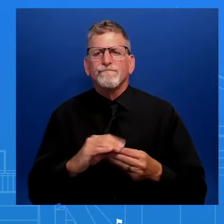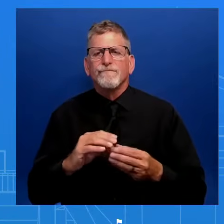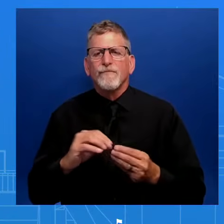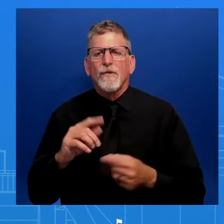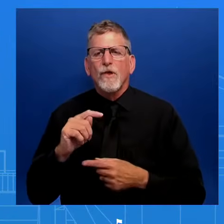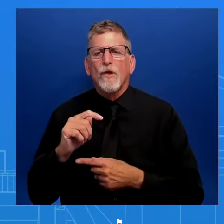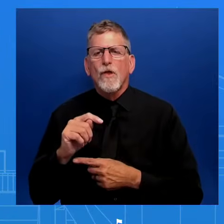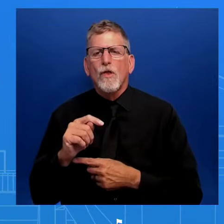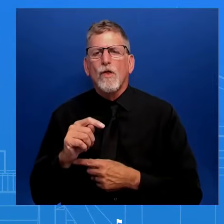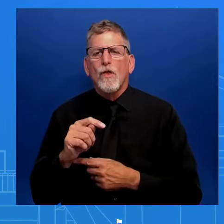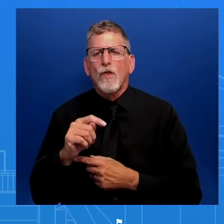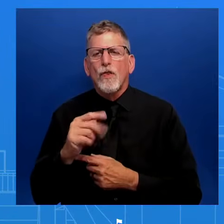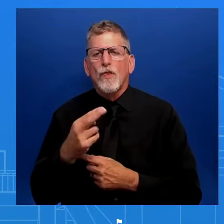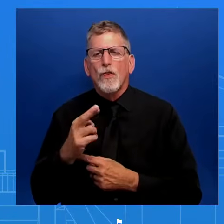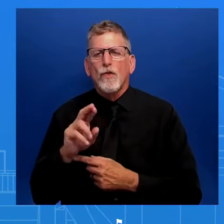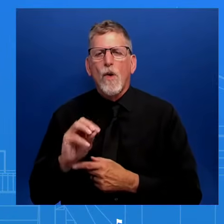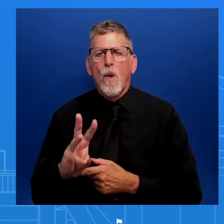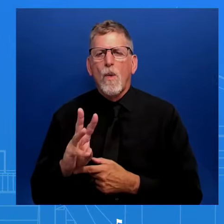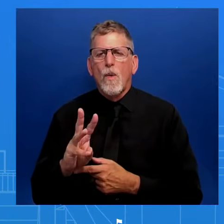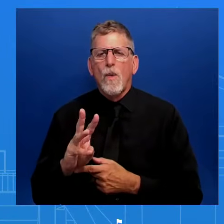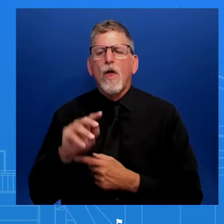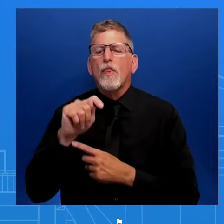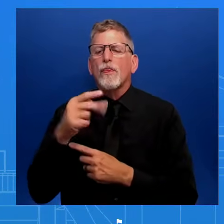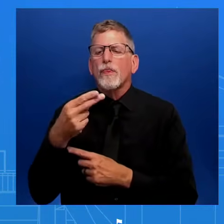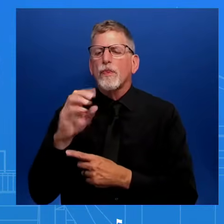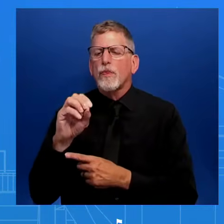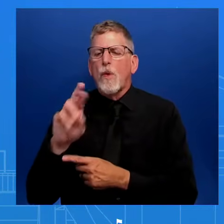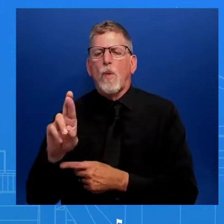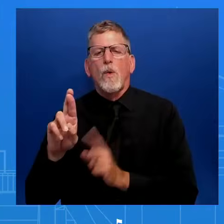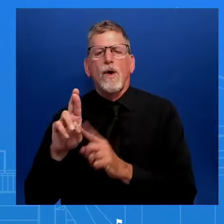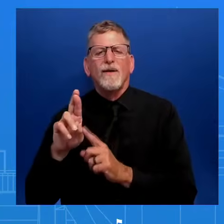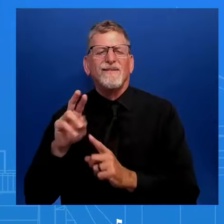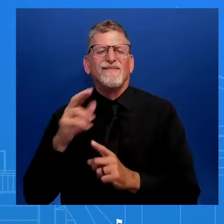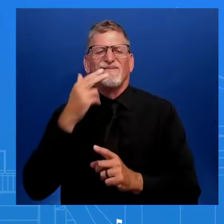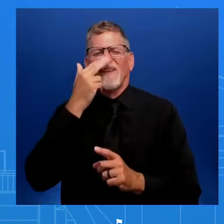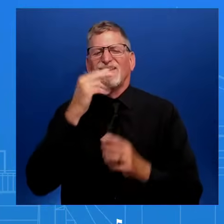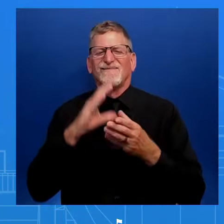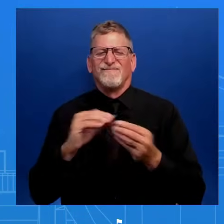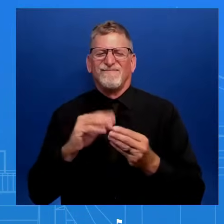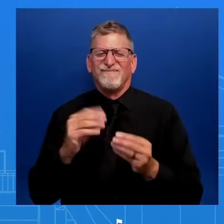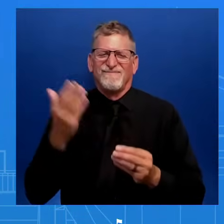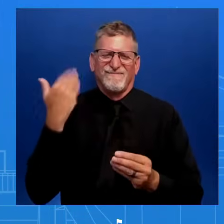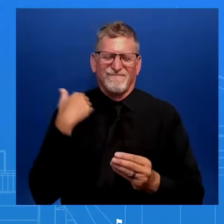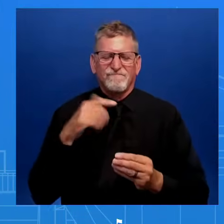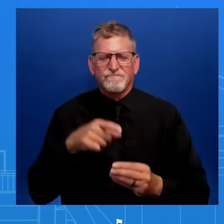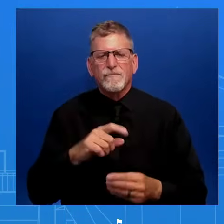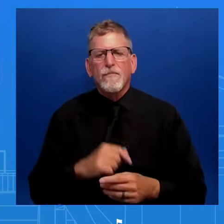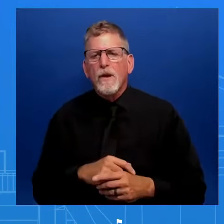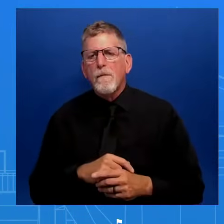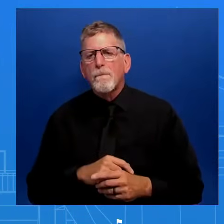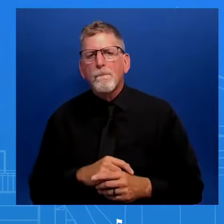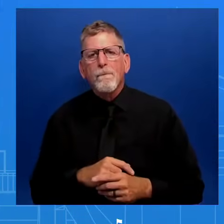Ms. Jean-Pierre: Well, thank you for joining us. As you just mentioned, this is the President's first time visiting Maine as president, as Andrea, clearly --